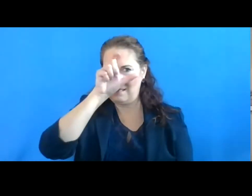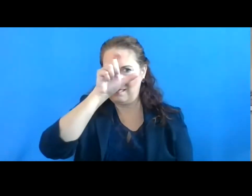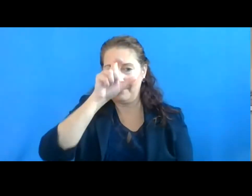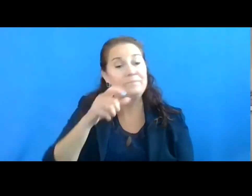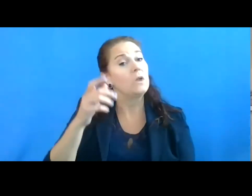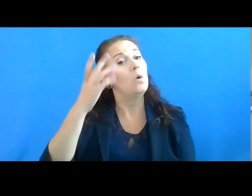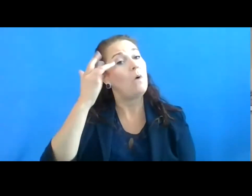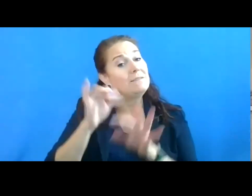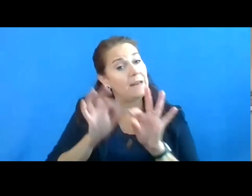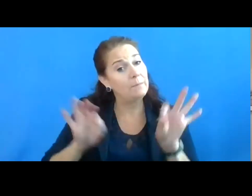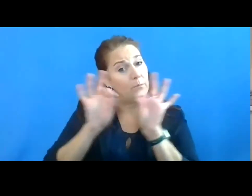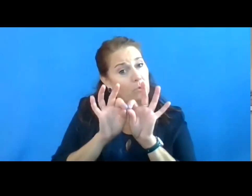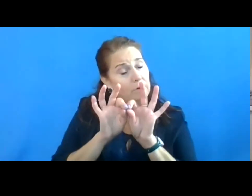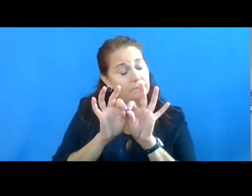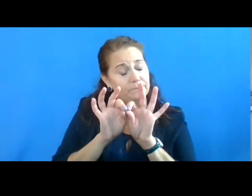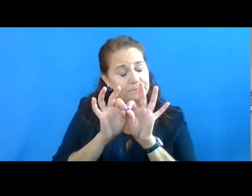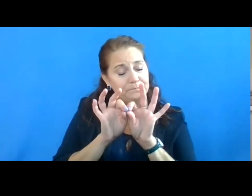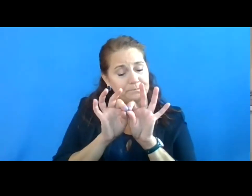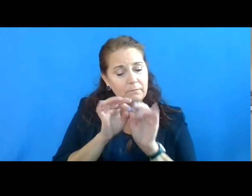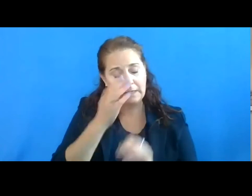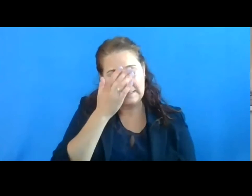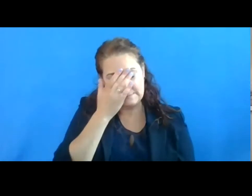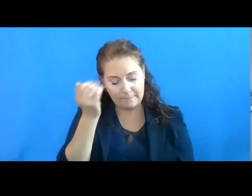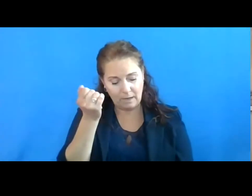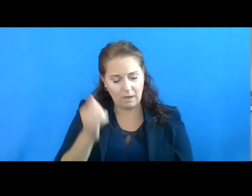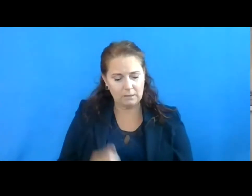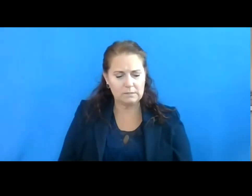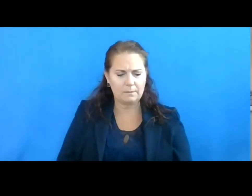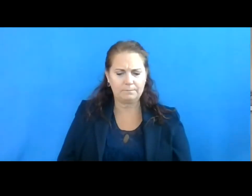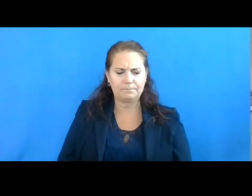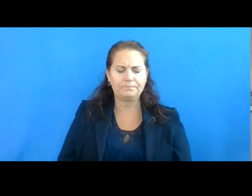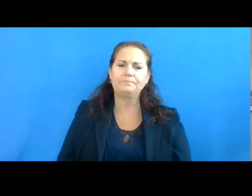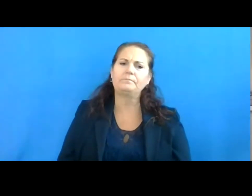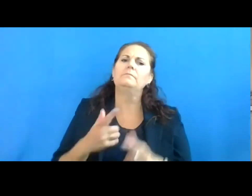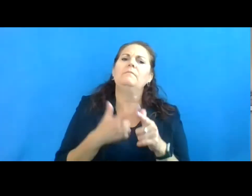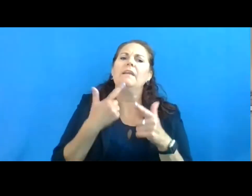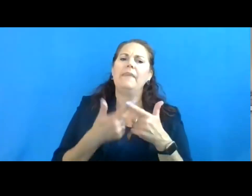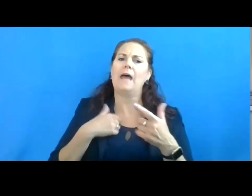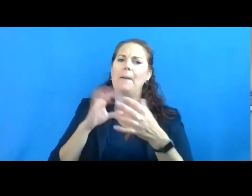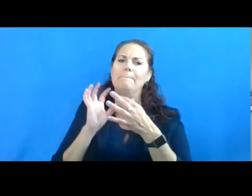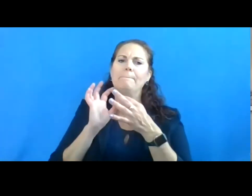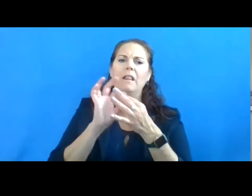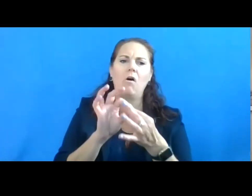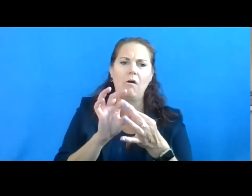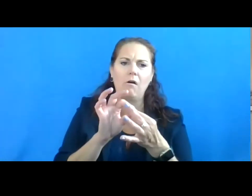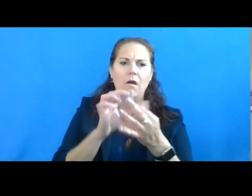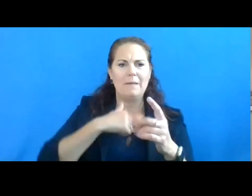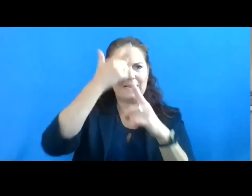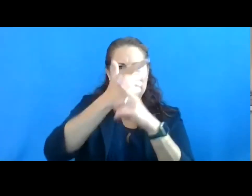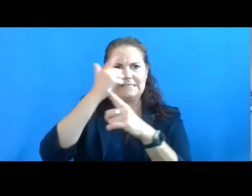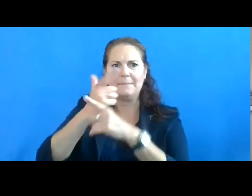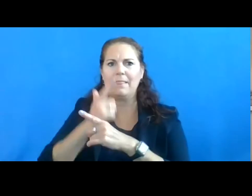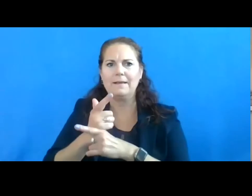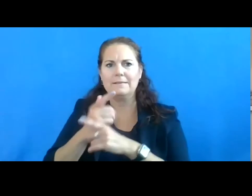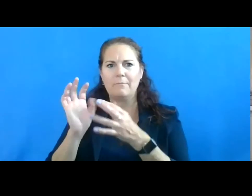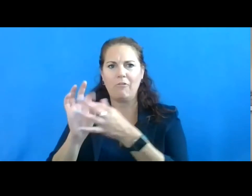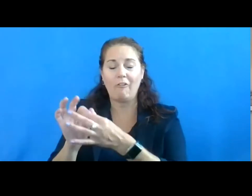Well, it’s important because then I belong and my siblings belong and my children belong.